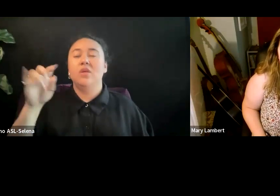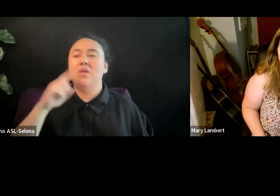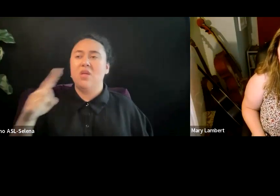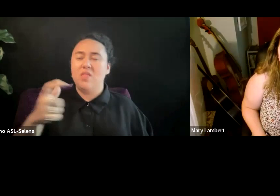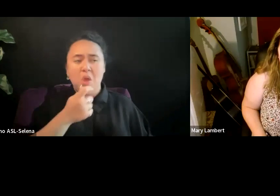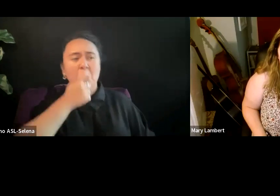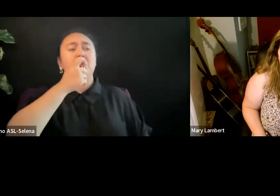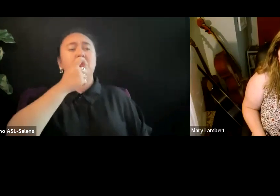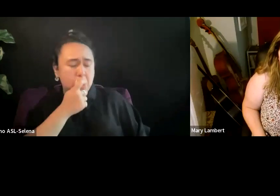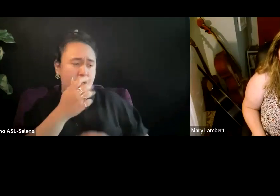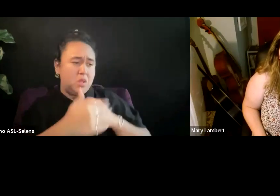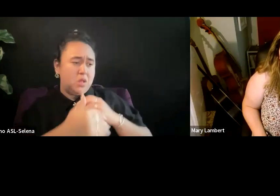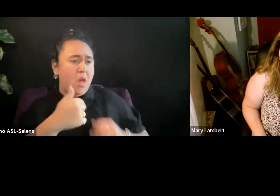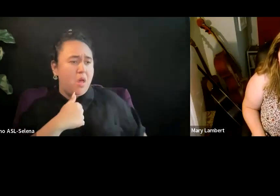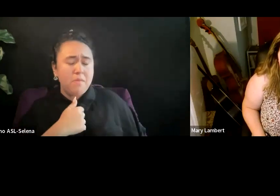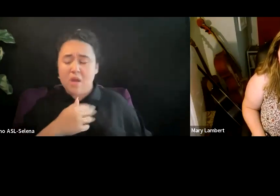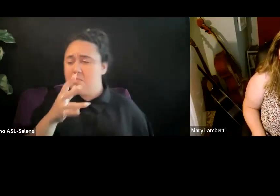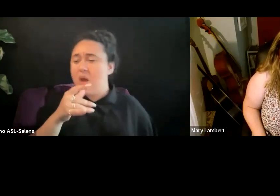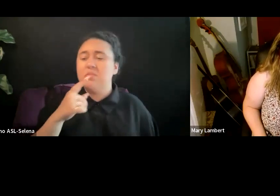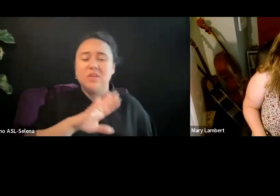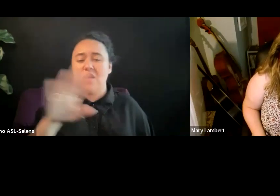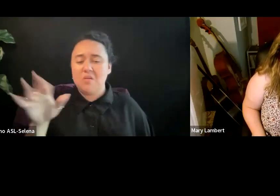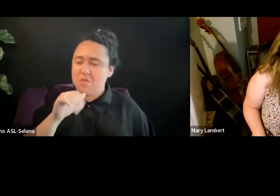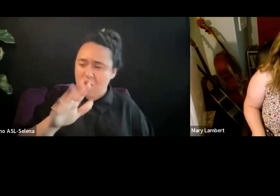My momma said It's not your fault.